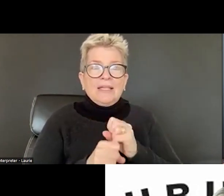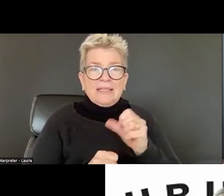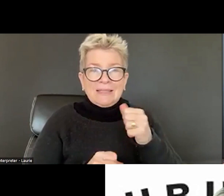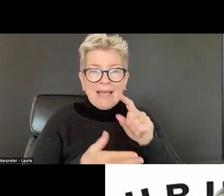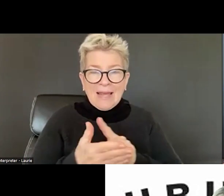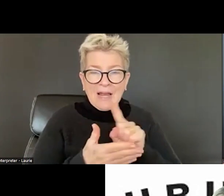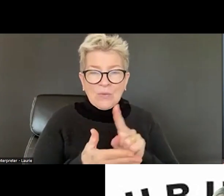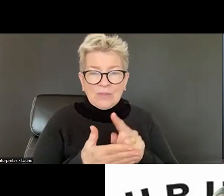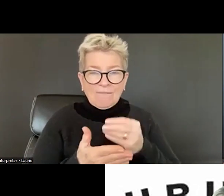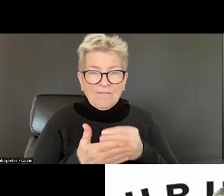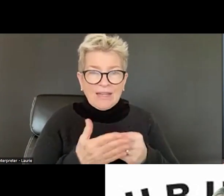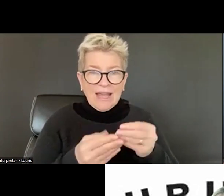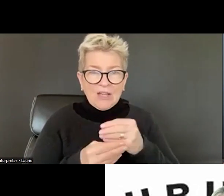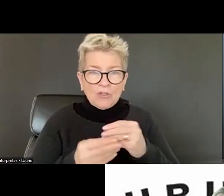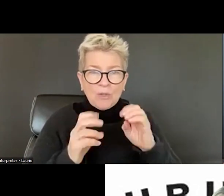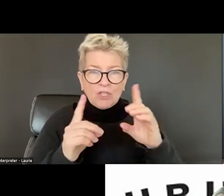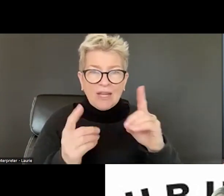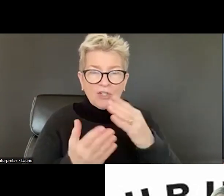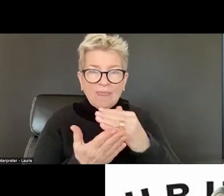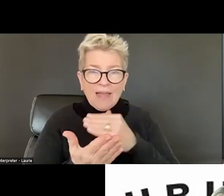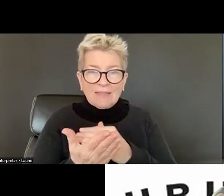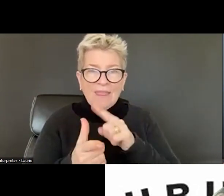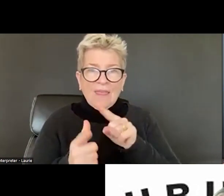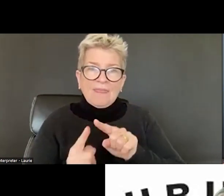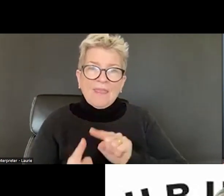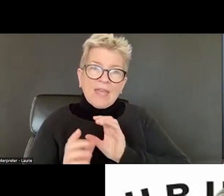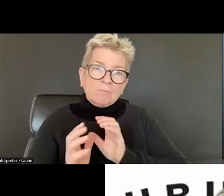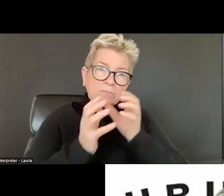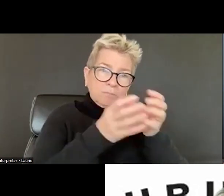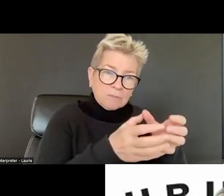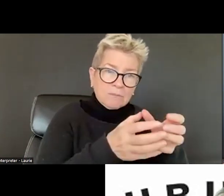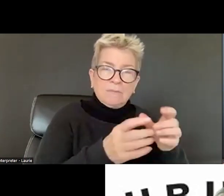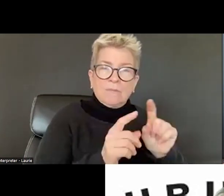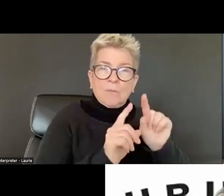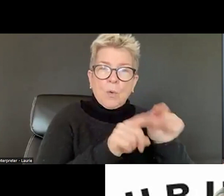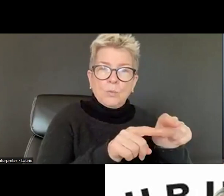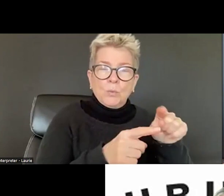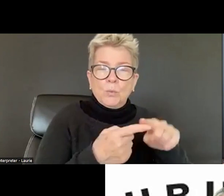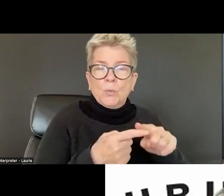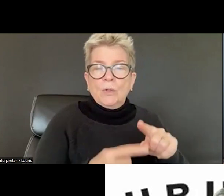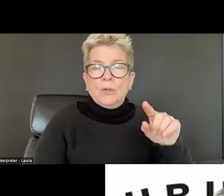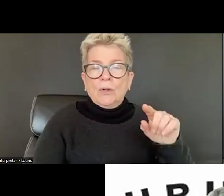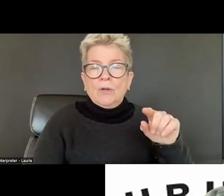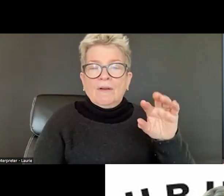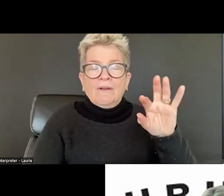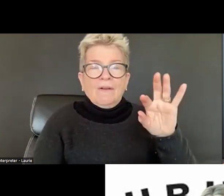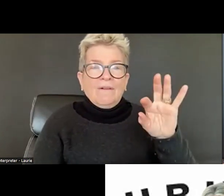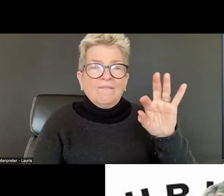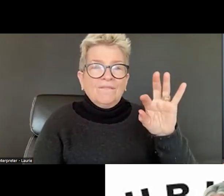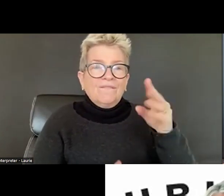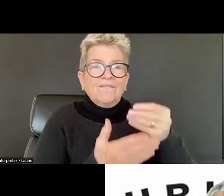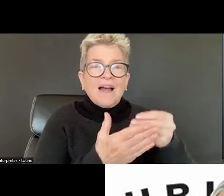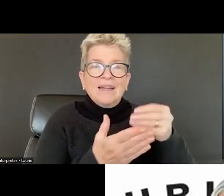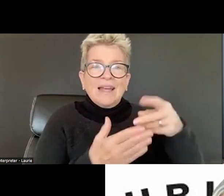financial education lessons and then goes to our uh uh Finance Park through Junior Achievement at